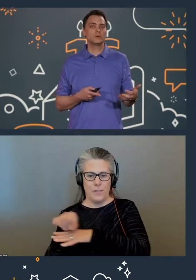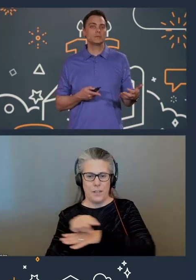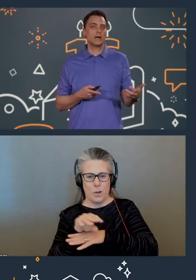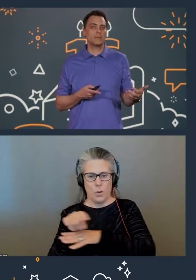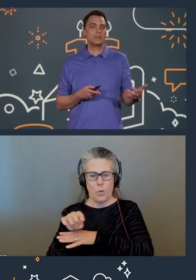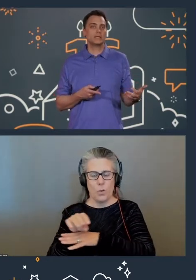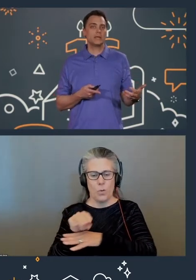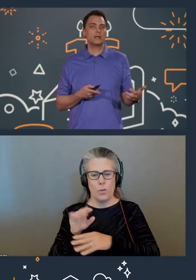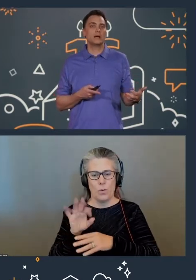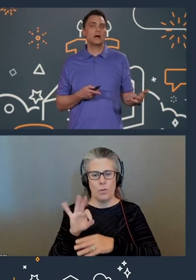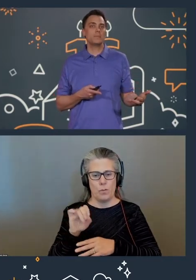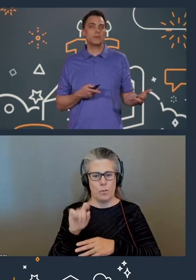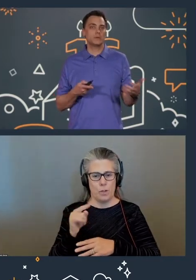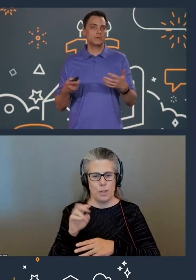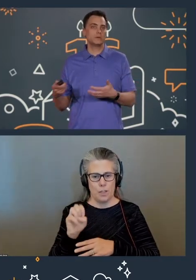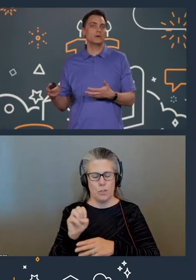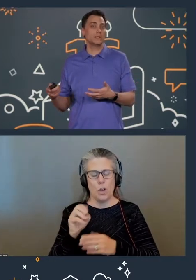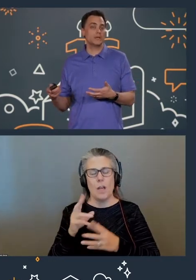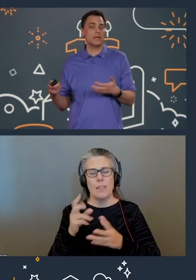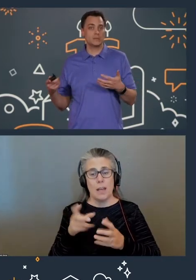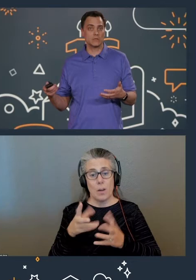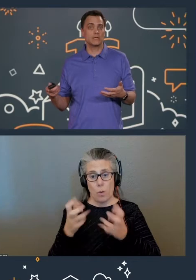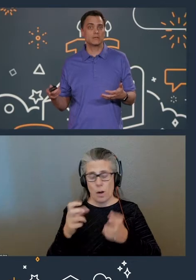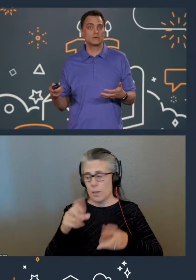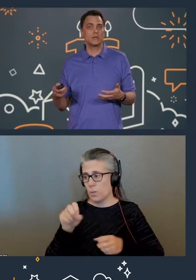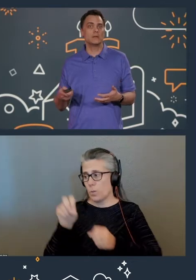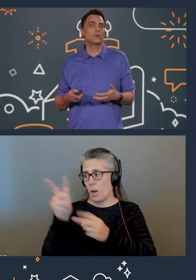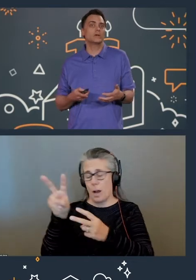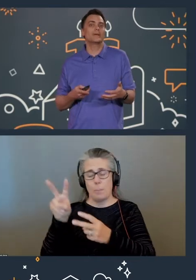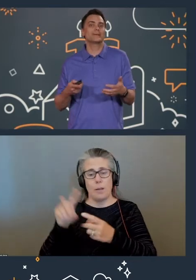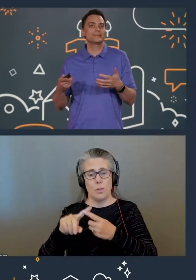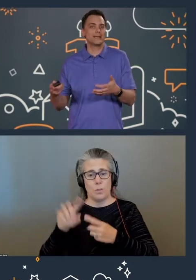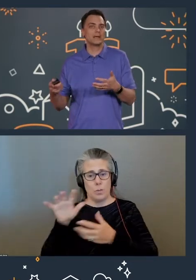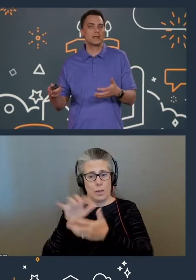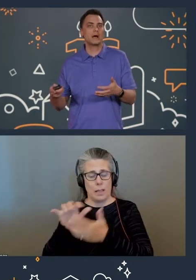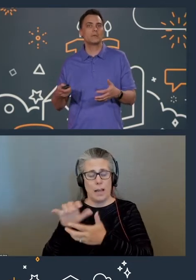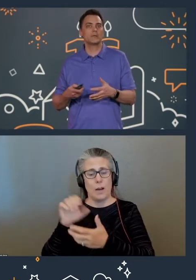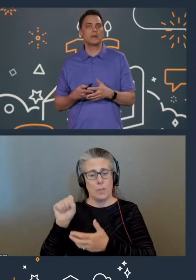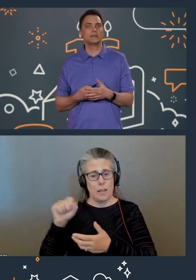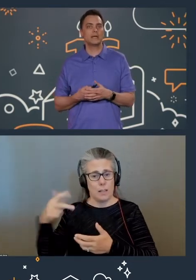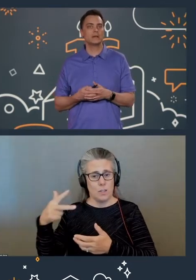was copy that data up into, again, Amazon S3. They wanted to make a second copy of that data.